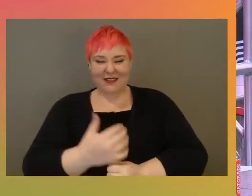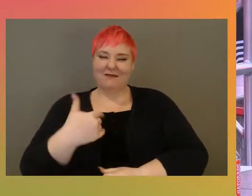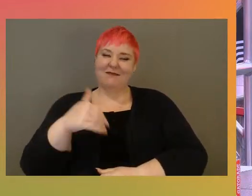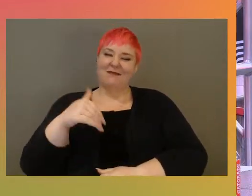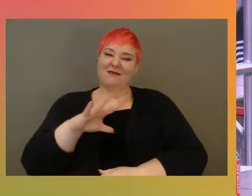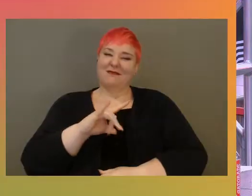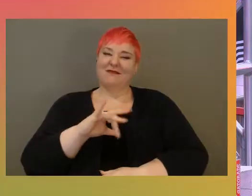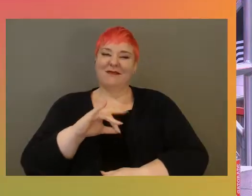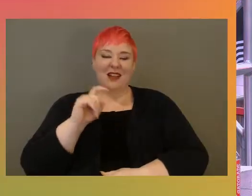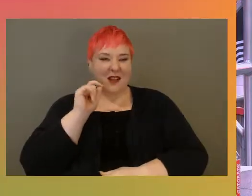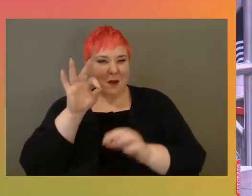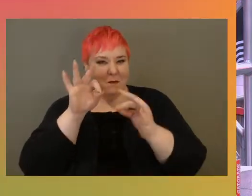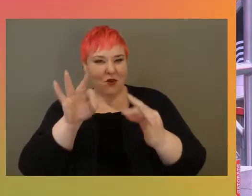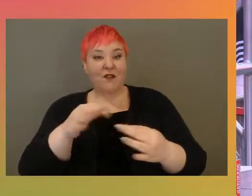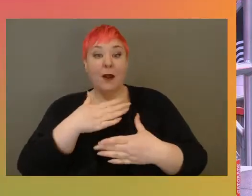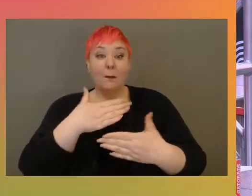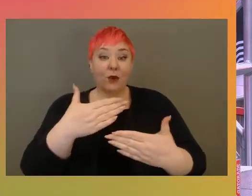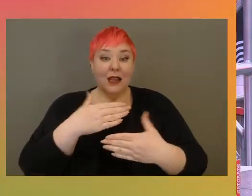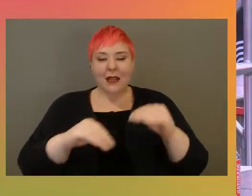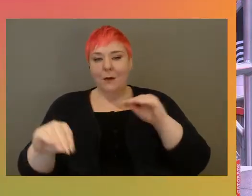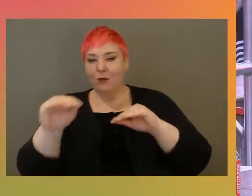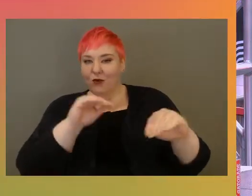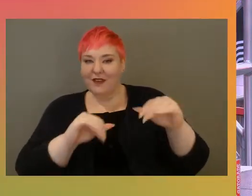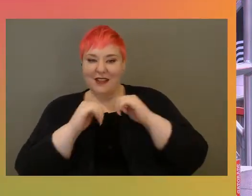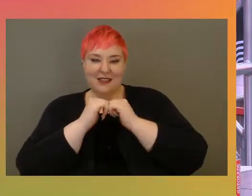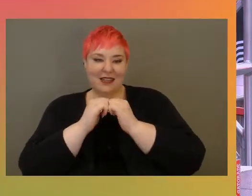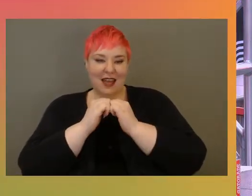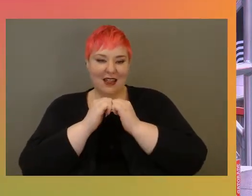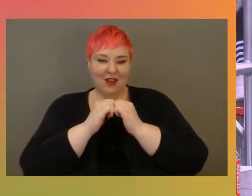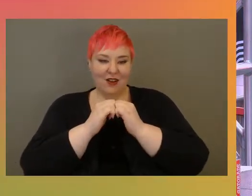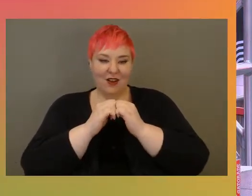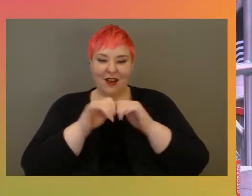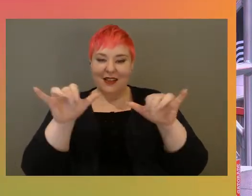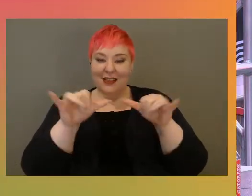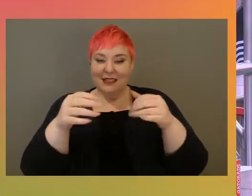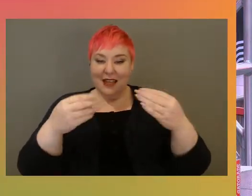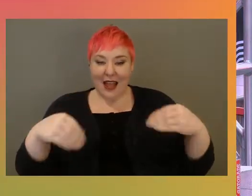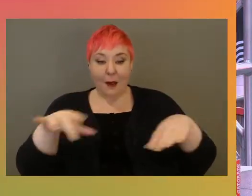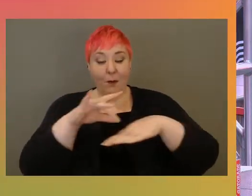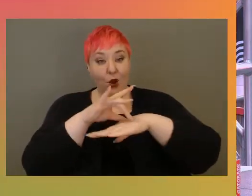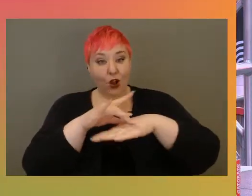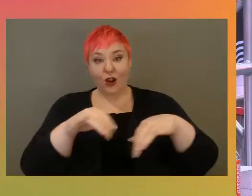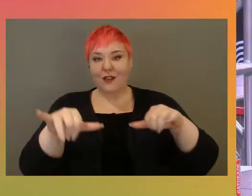TONIGHT. IN THE COURTYARD OF TIMES SQUARE.